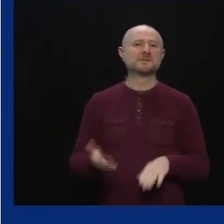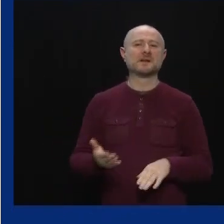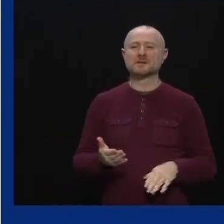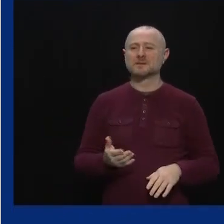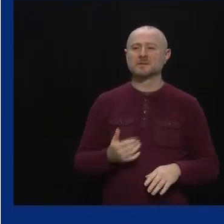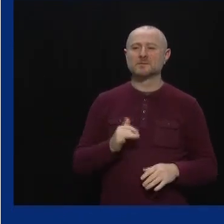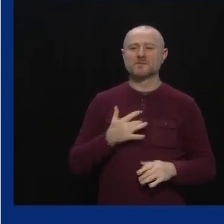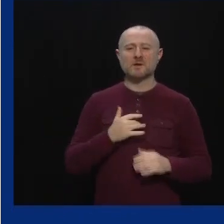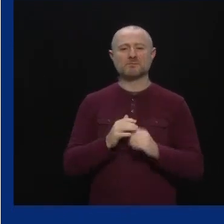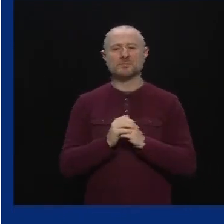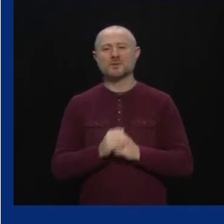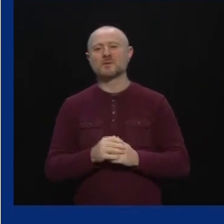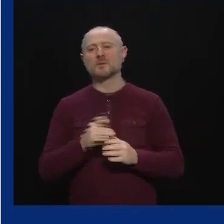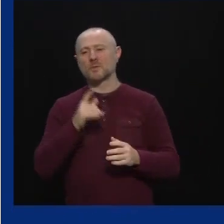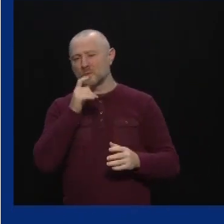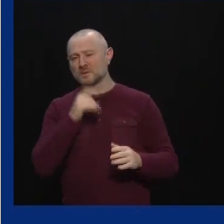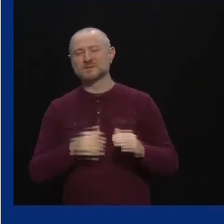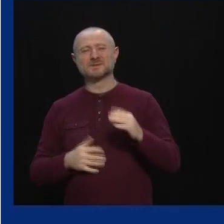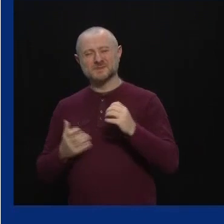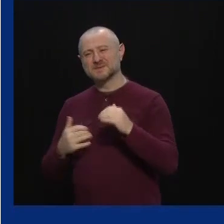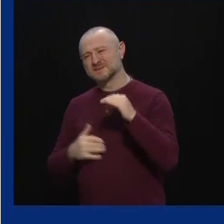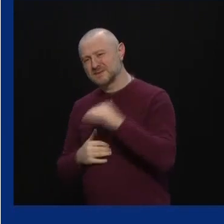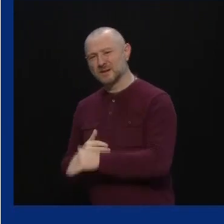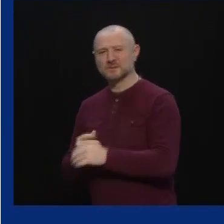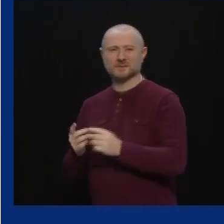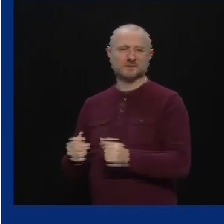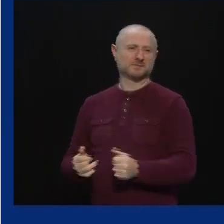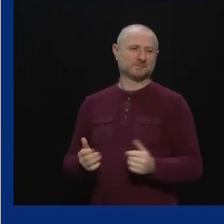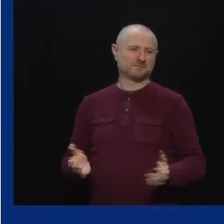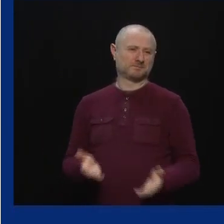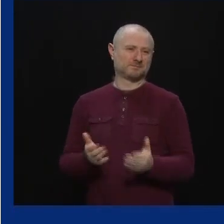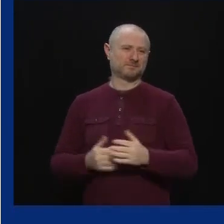AND 177,000 LIVES WERE LOST BECAUSE OF THIS PANDEMIC.